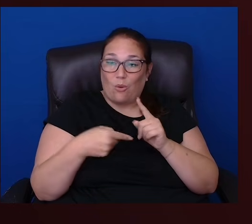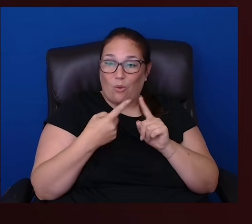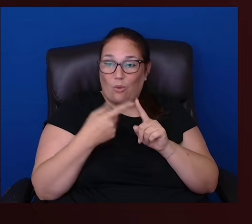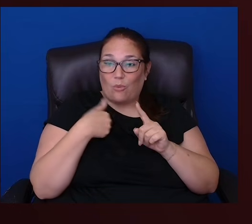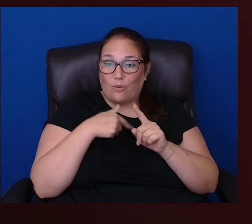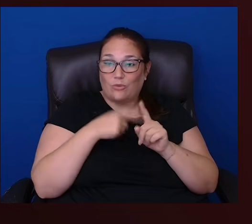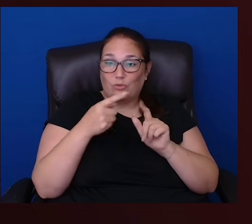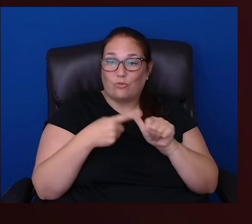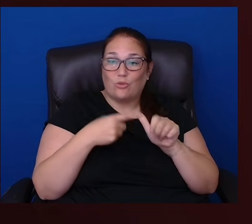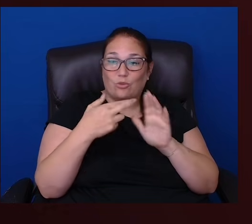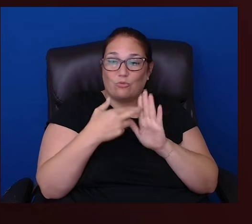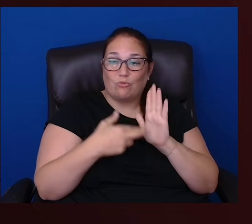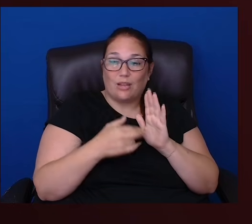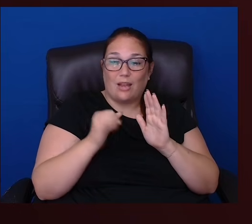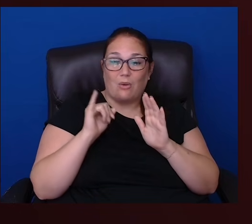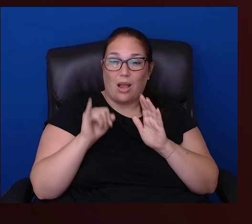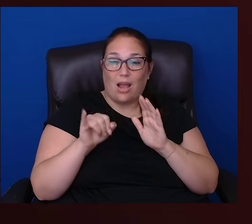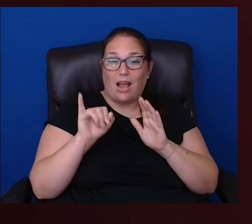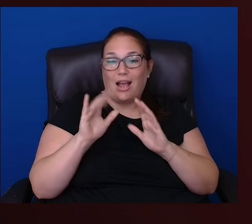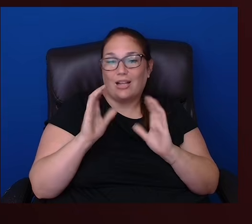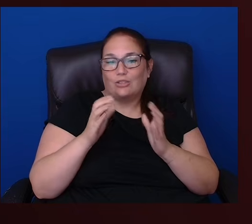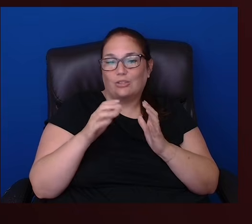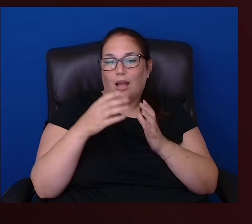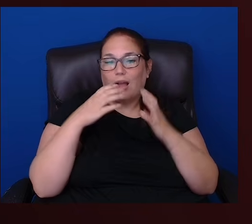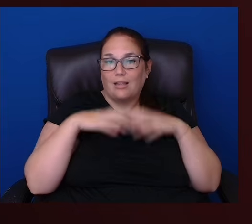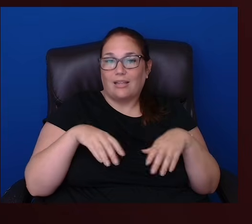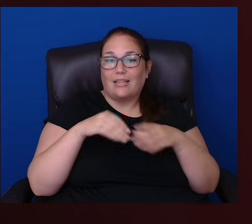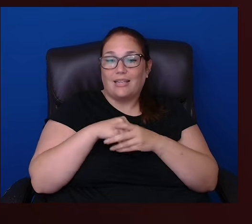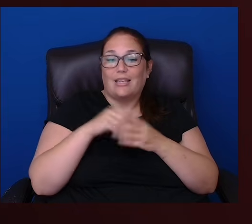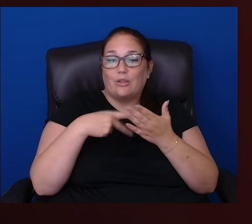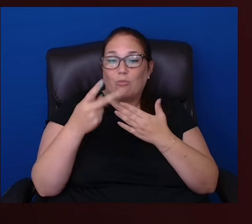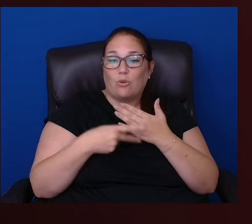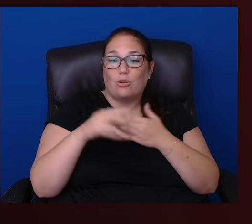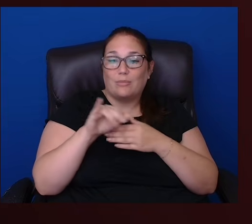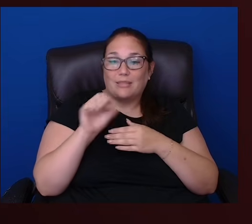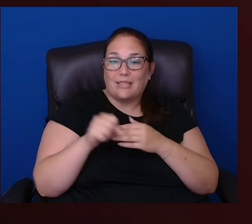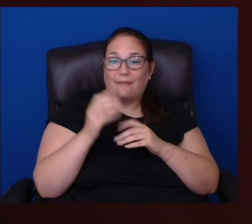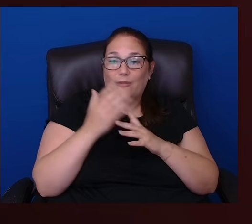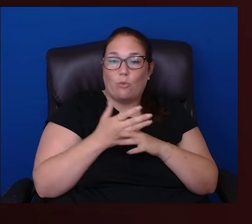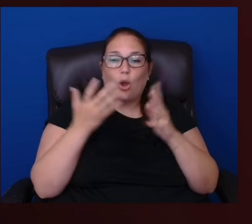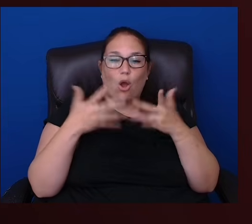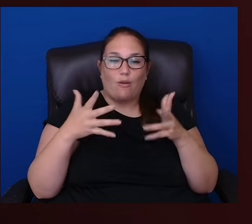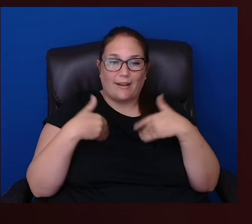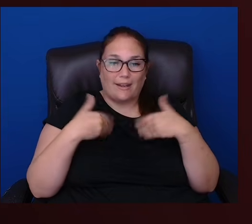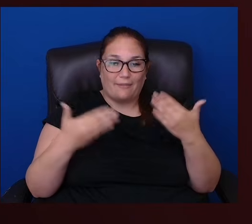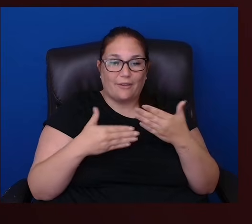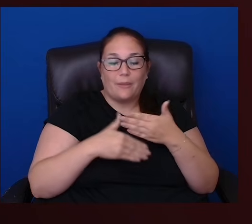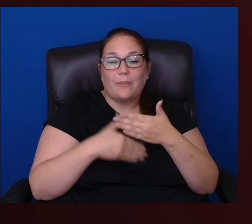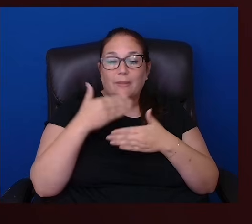our IChatClient in the program CS file, which I already have here. Next, all I have to do is add